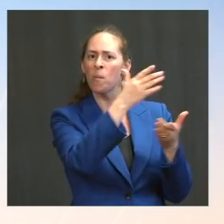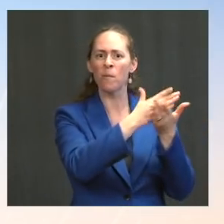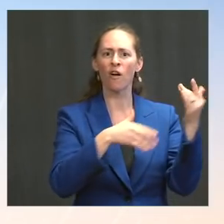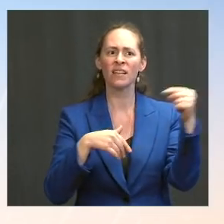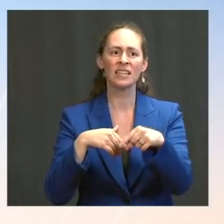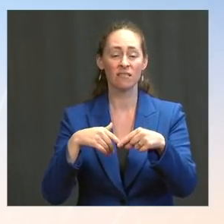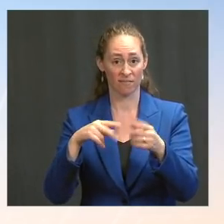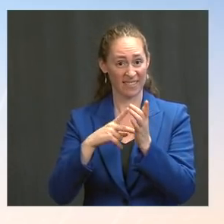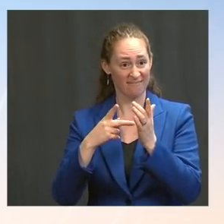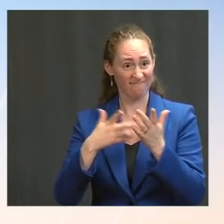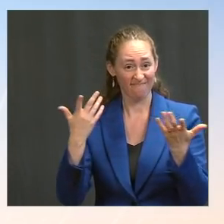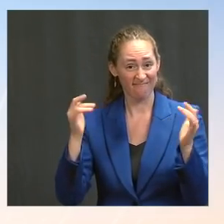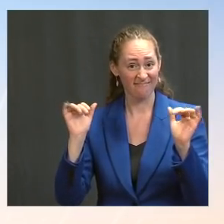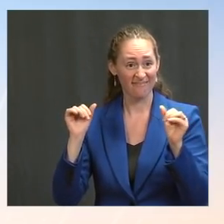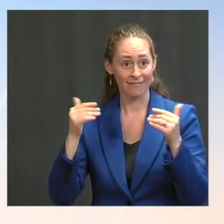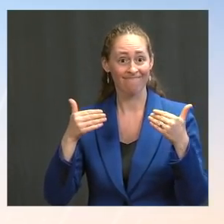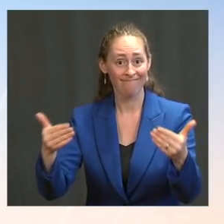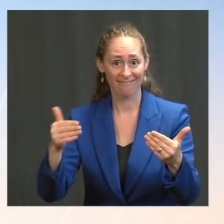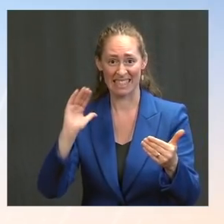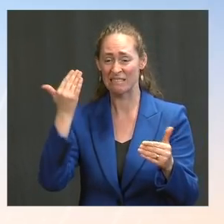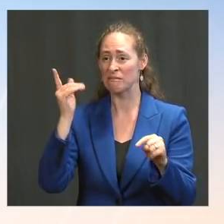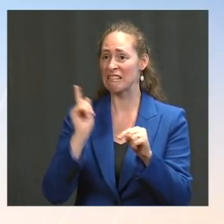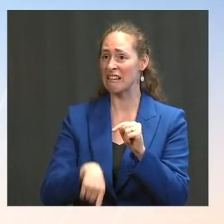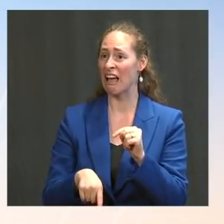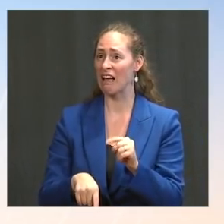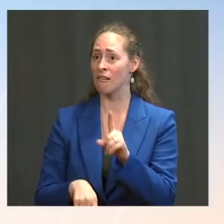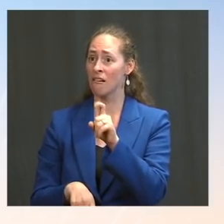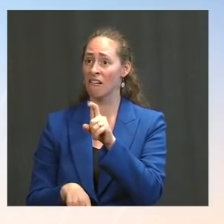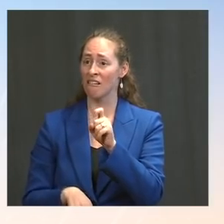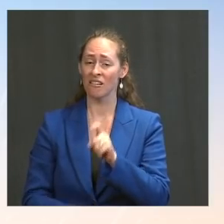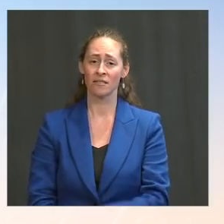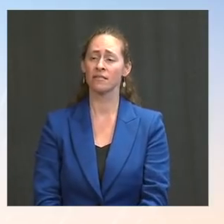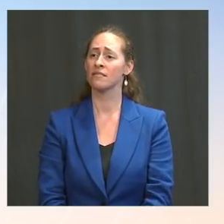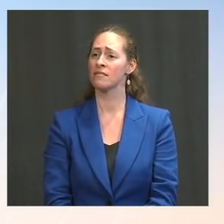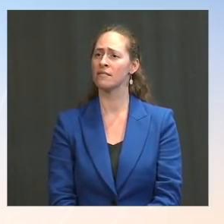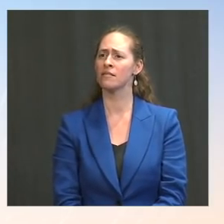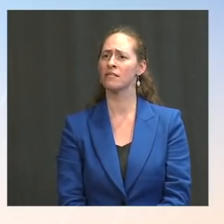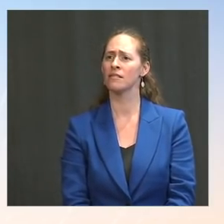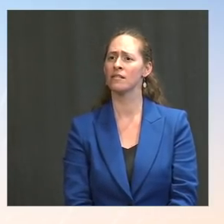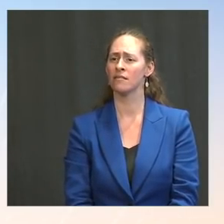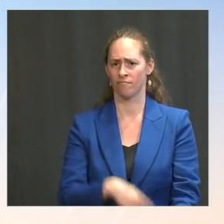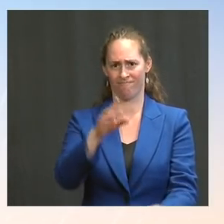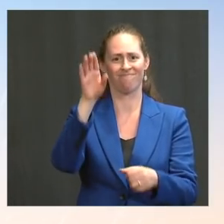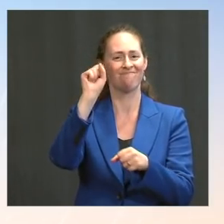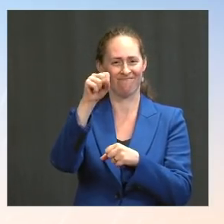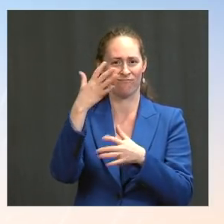Mr. Deese: So, we see the announcement today, or this week, as both a historic milestone